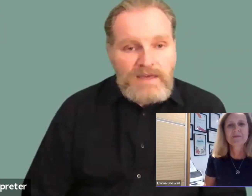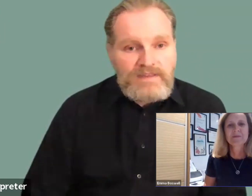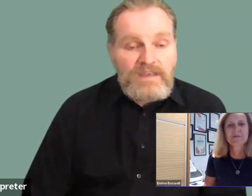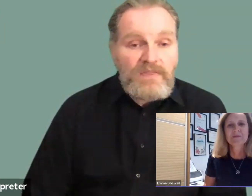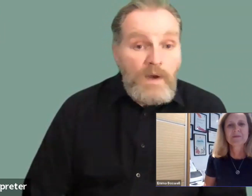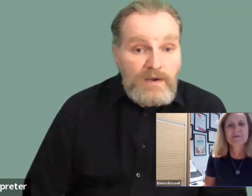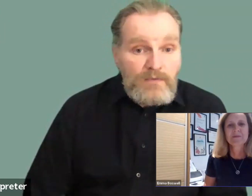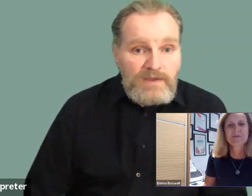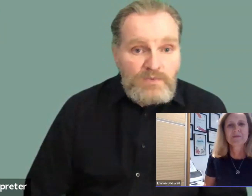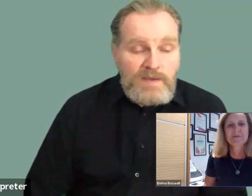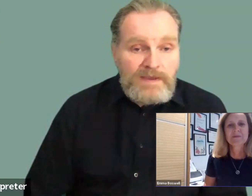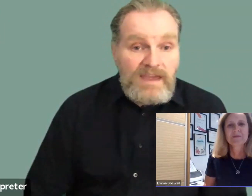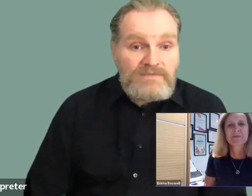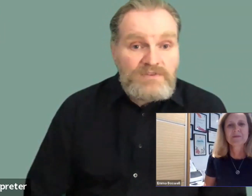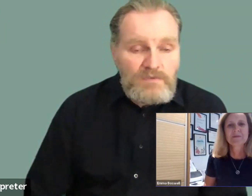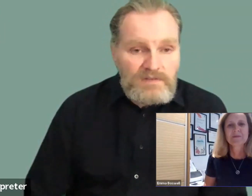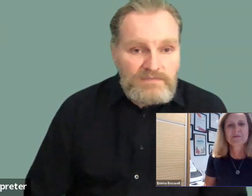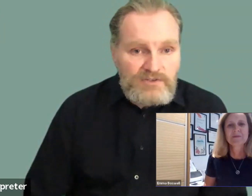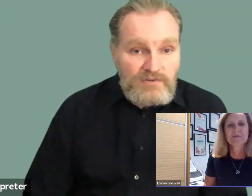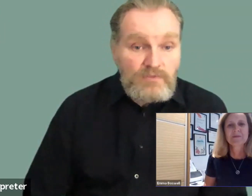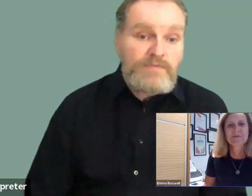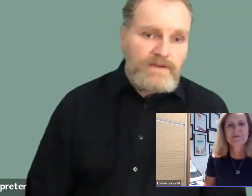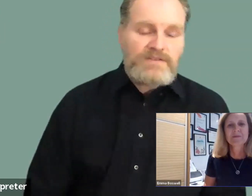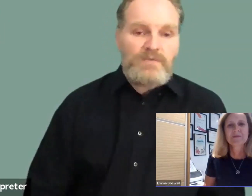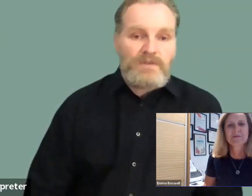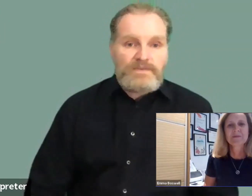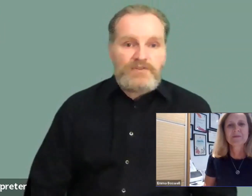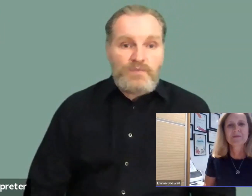have it the other way around, whereby they have donut vision or reverse donut vision,